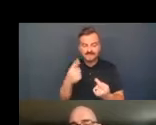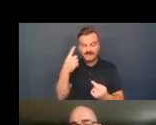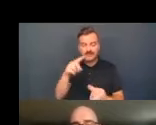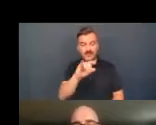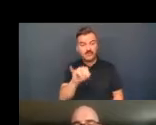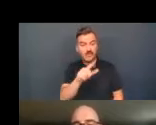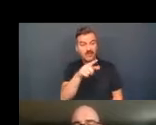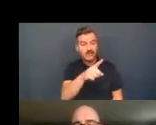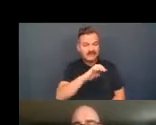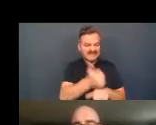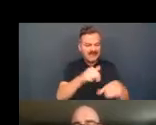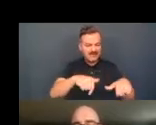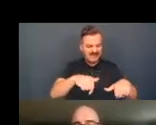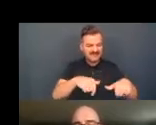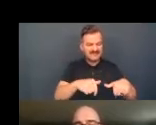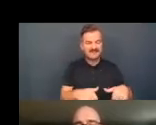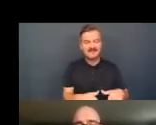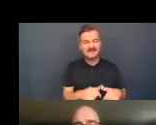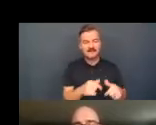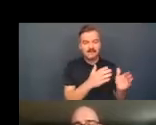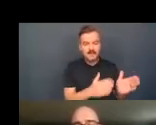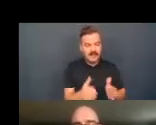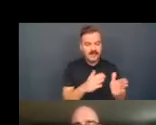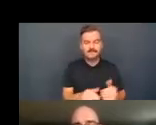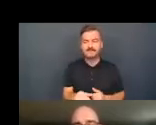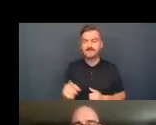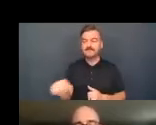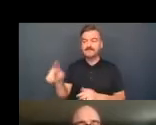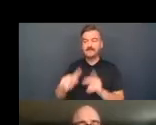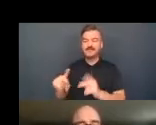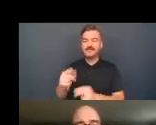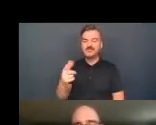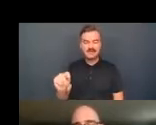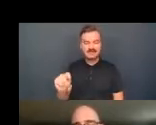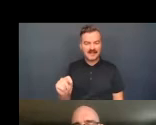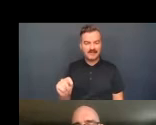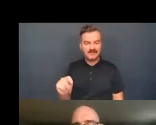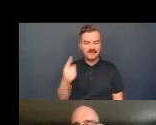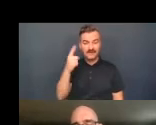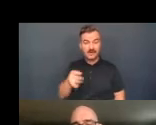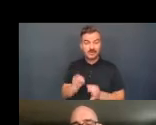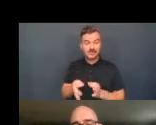this event together for the folks at Georgetown, for our interpreters for all day.